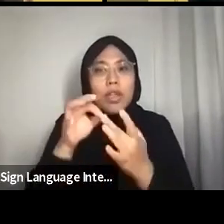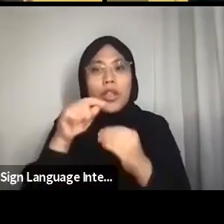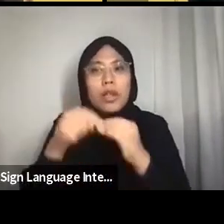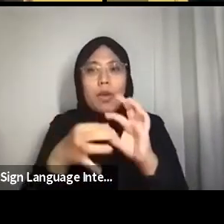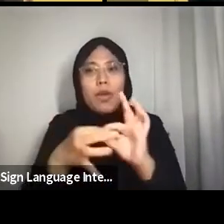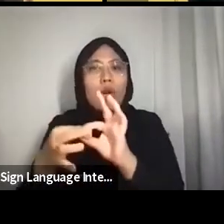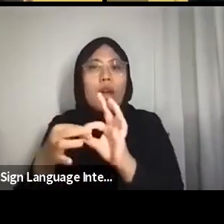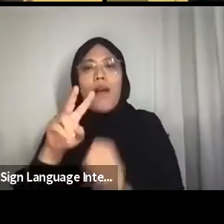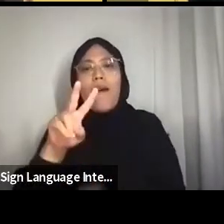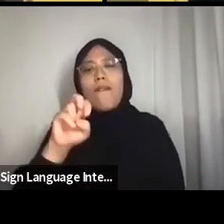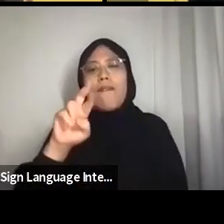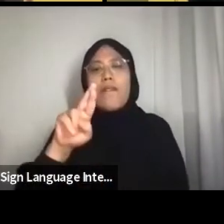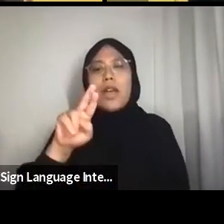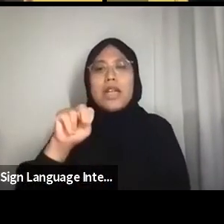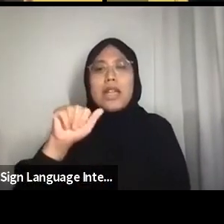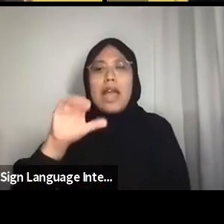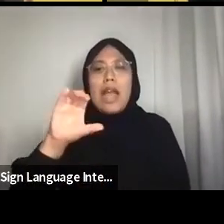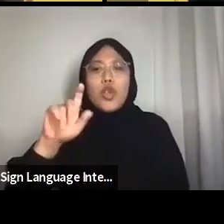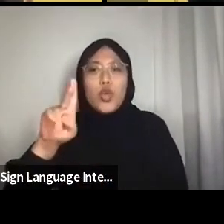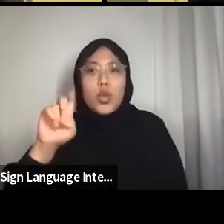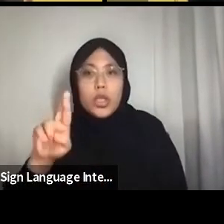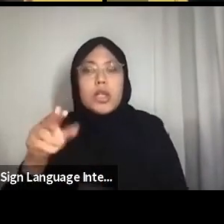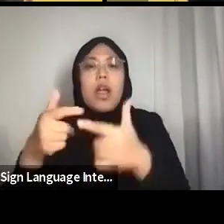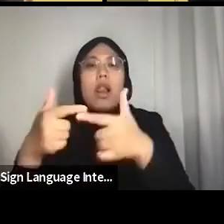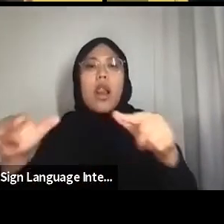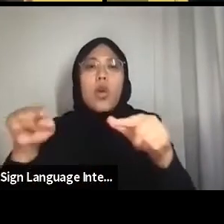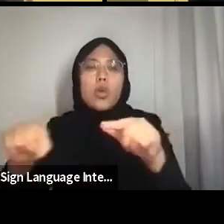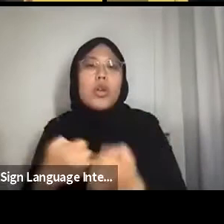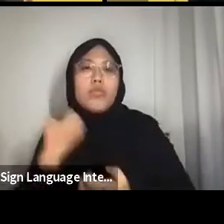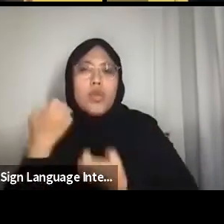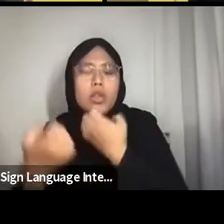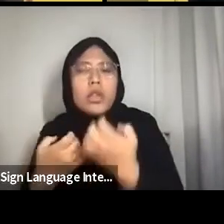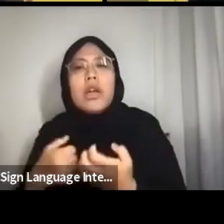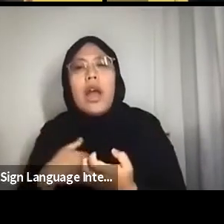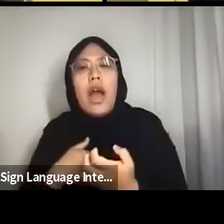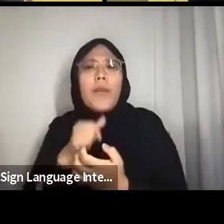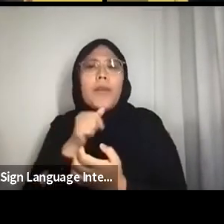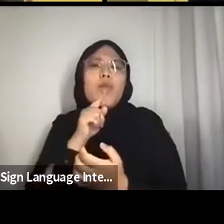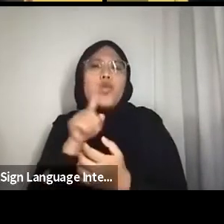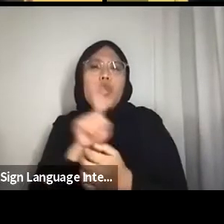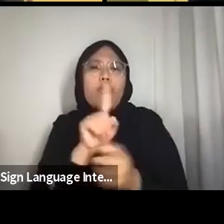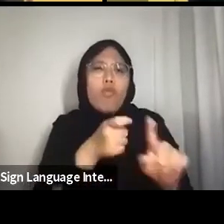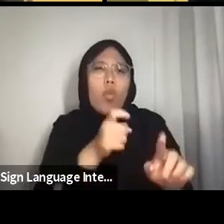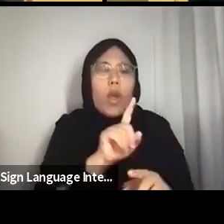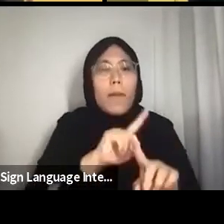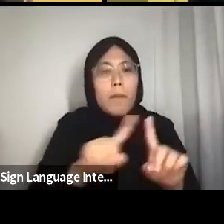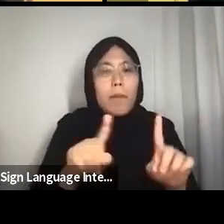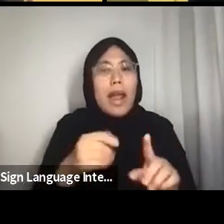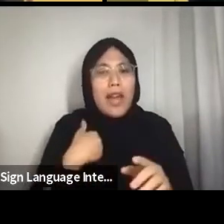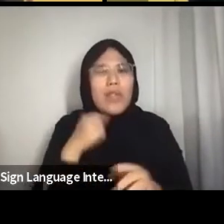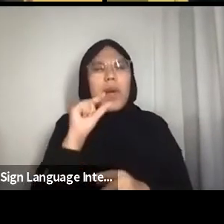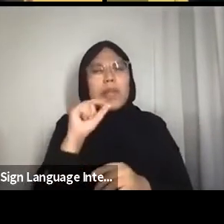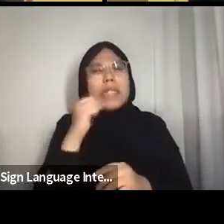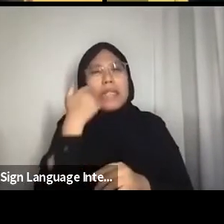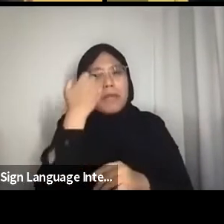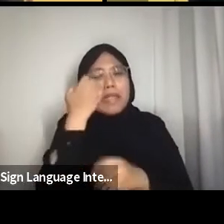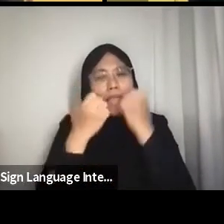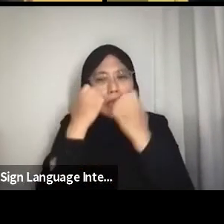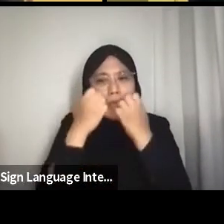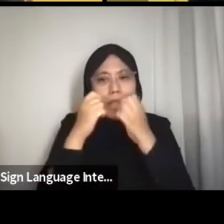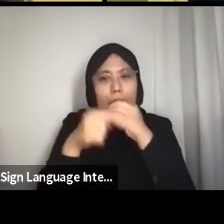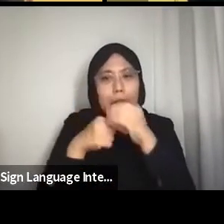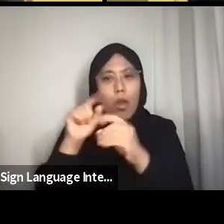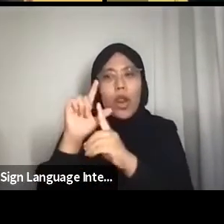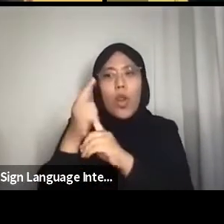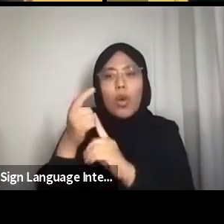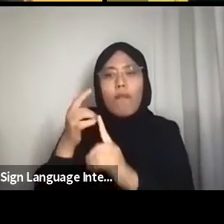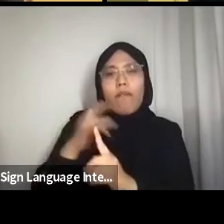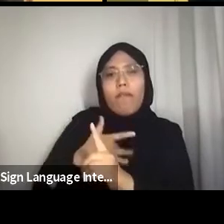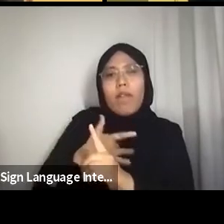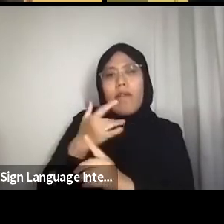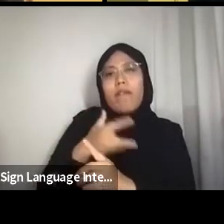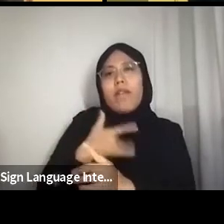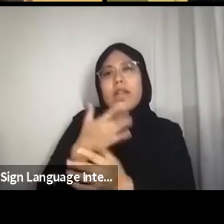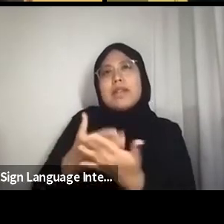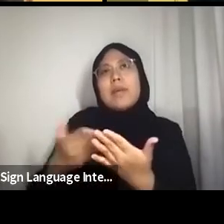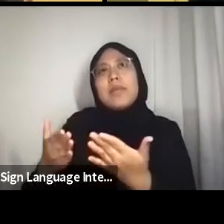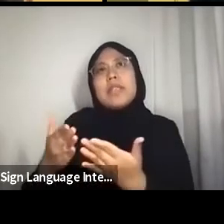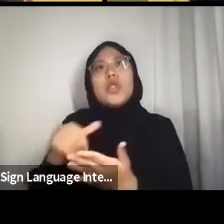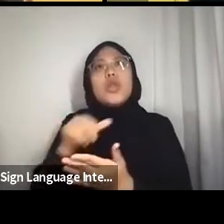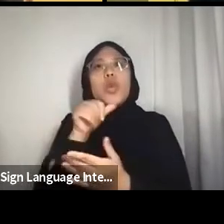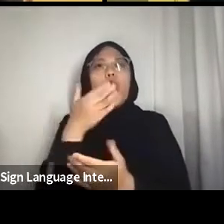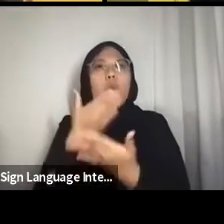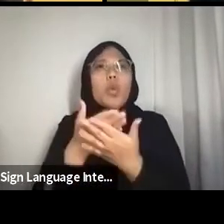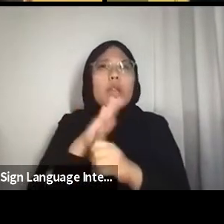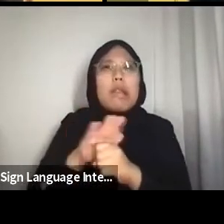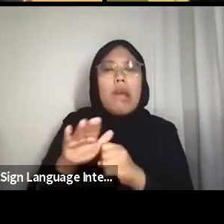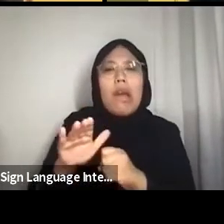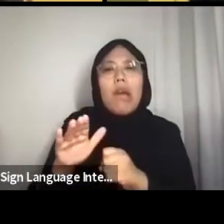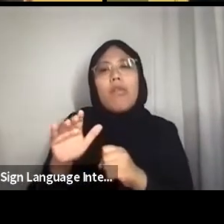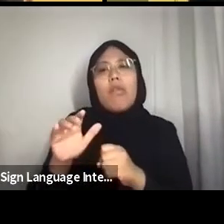And I agree with you, I’m not sure where it comes from, but I think that there's a certain embarrassment about the local, feeling that something is not good enough to share with everybody.